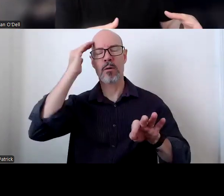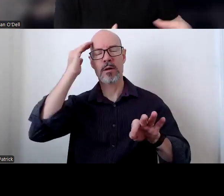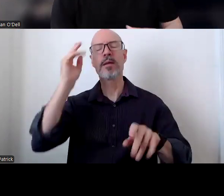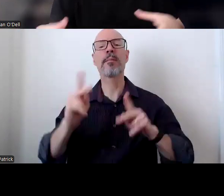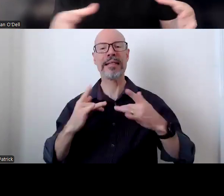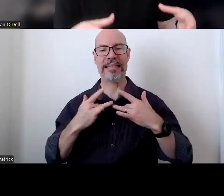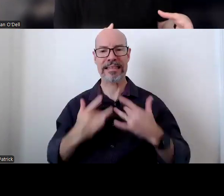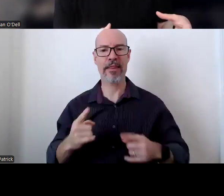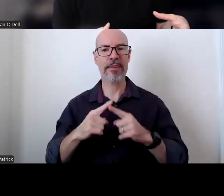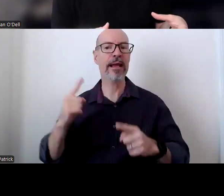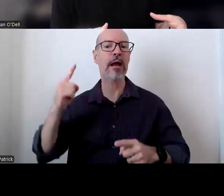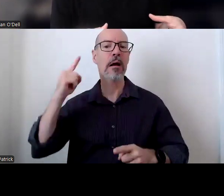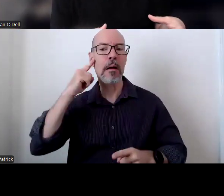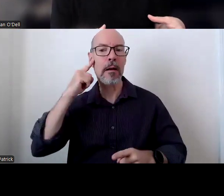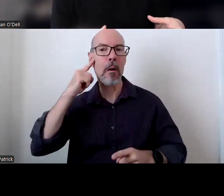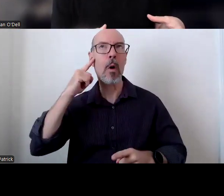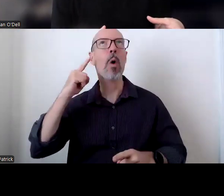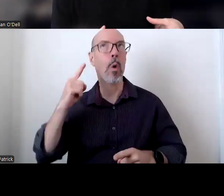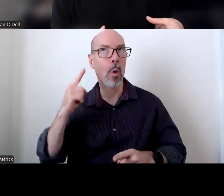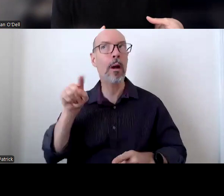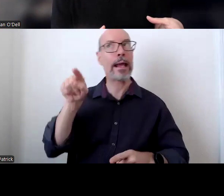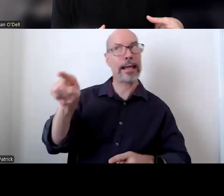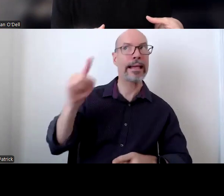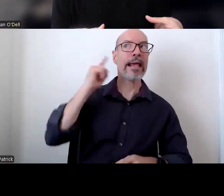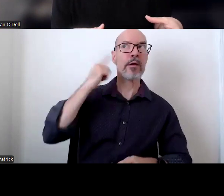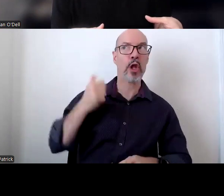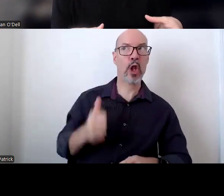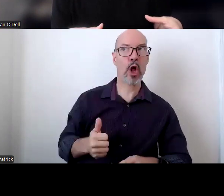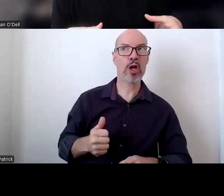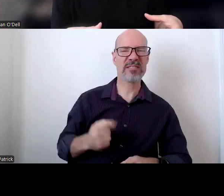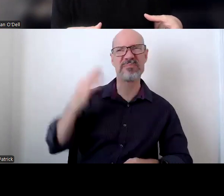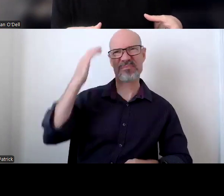It is associated with infirmity, with aging, and with intellectual weakness.